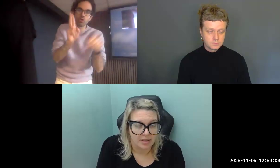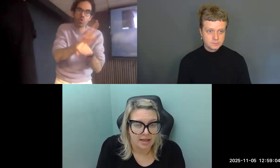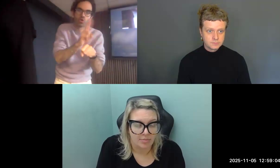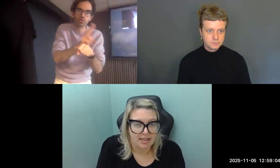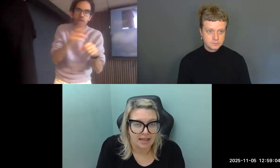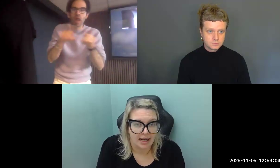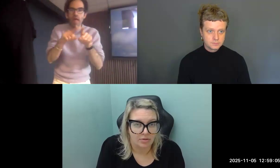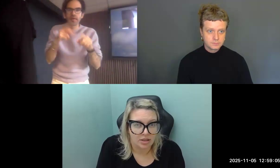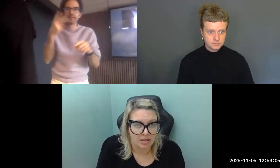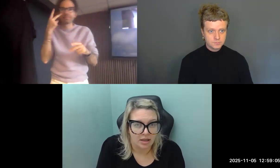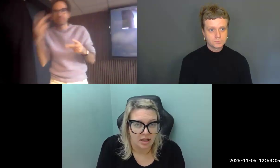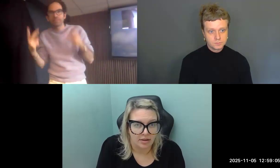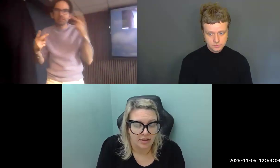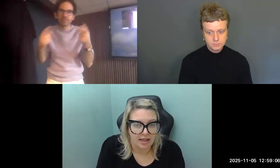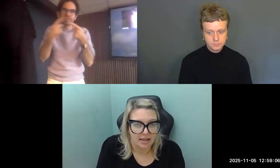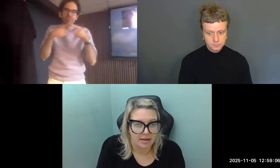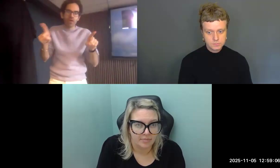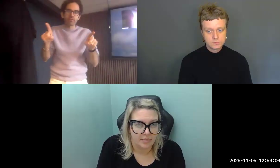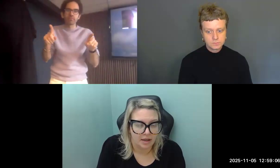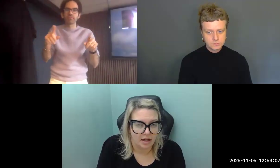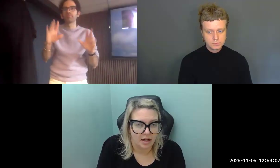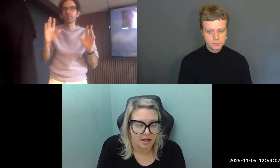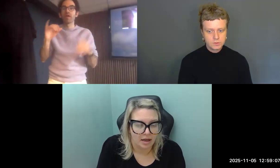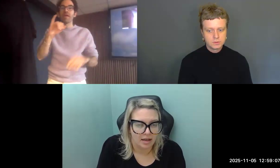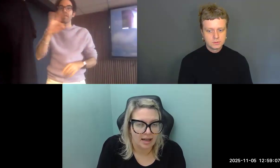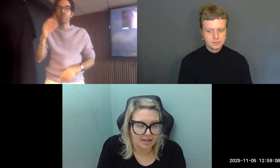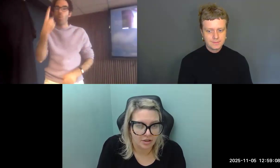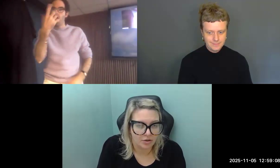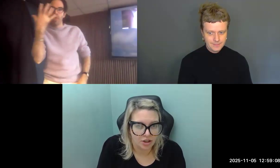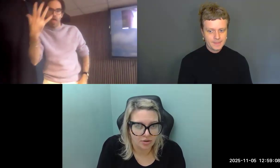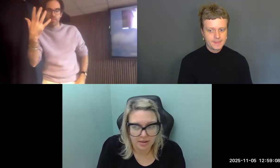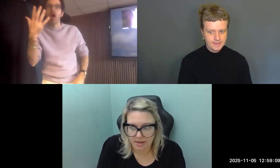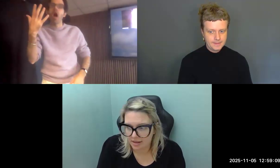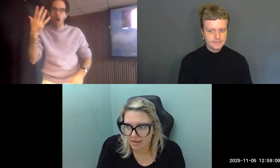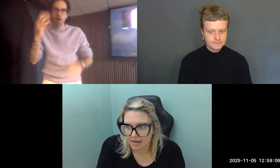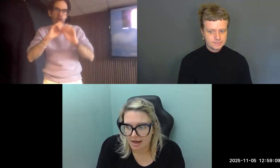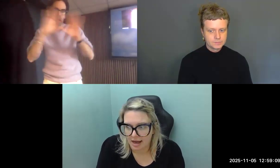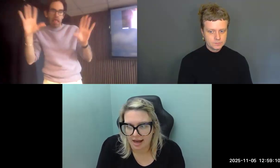separating out the… lexical use.